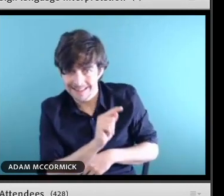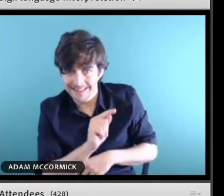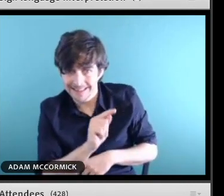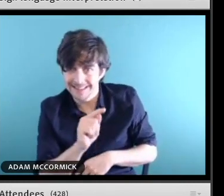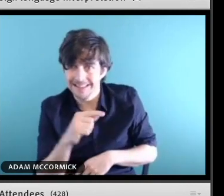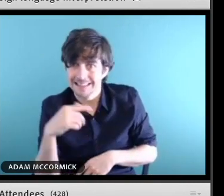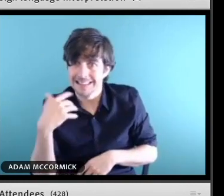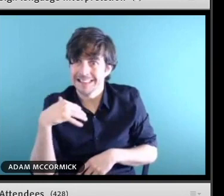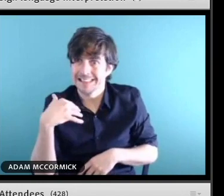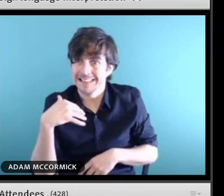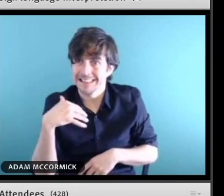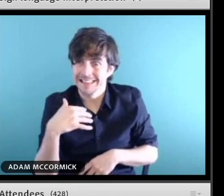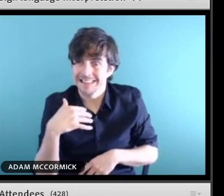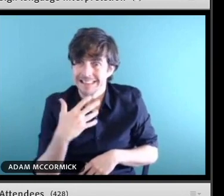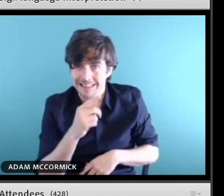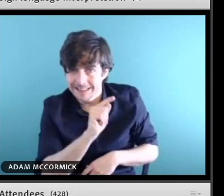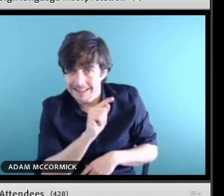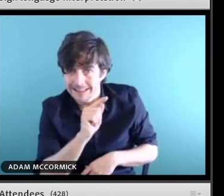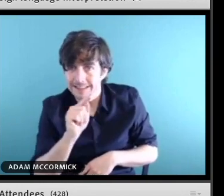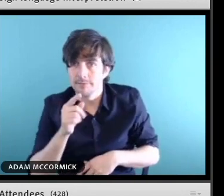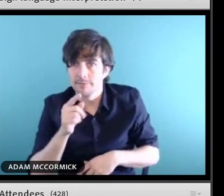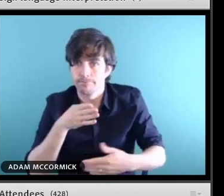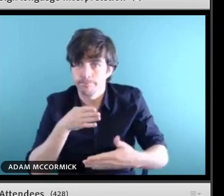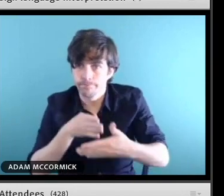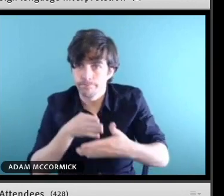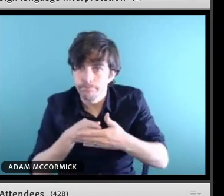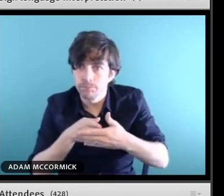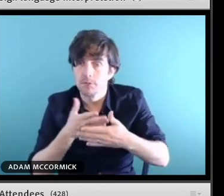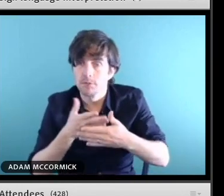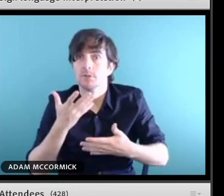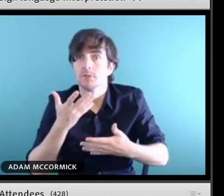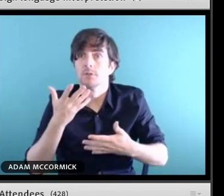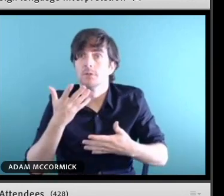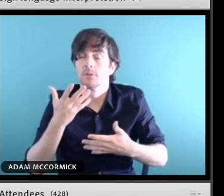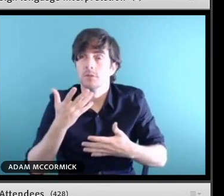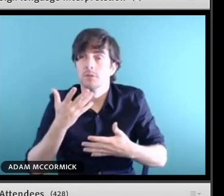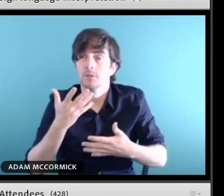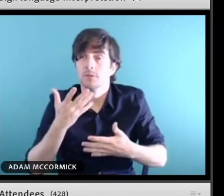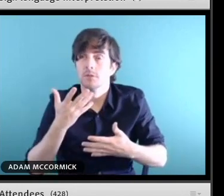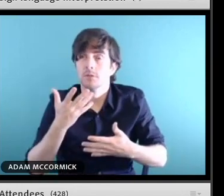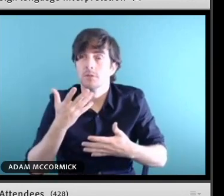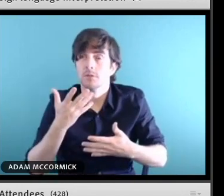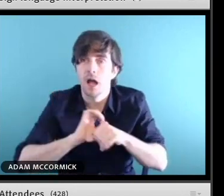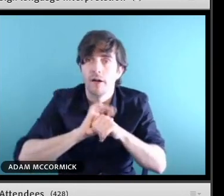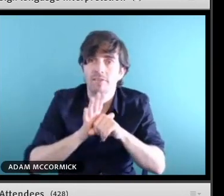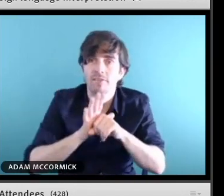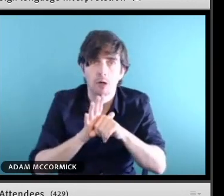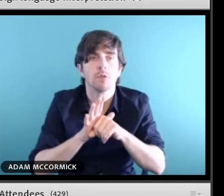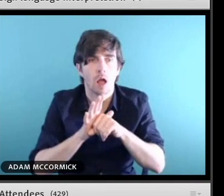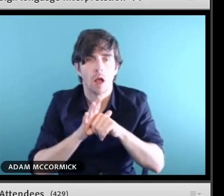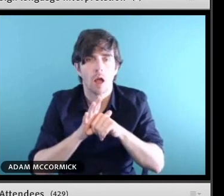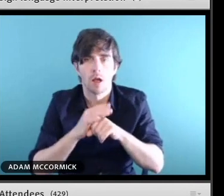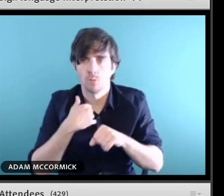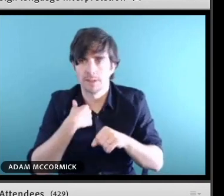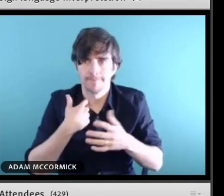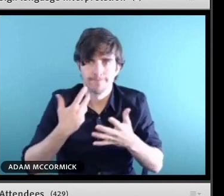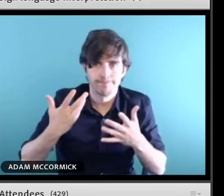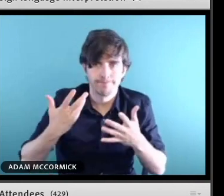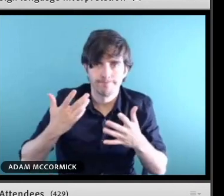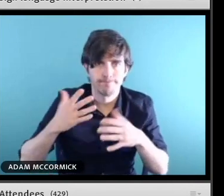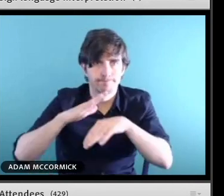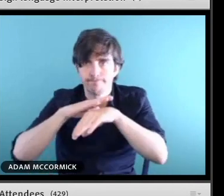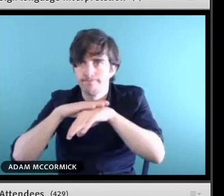a tool to do the assessment because basically we wanted to understand issues around access